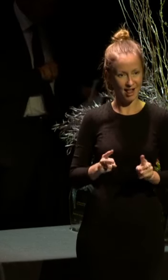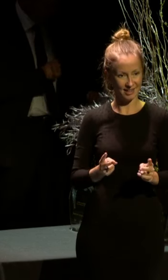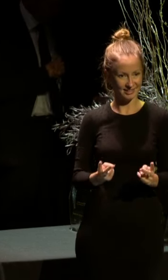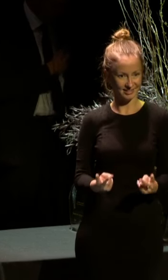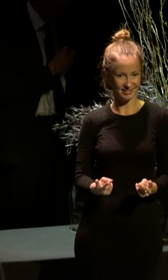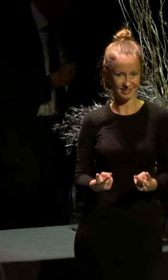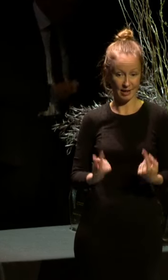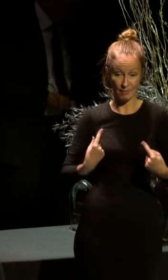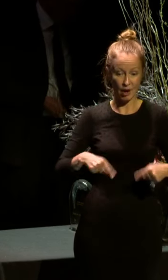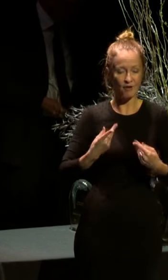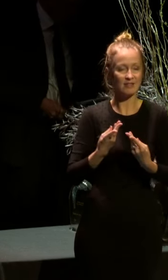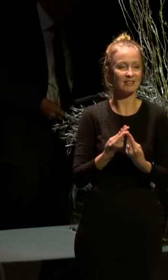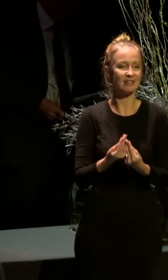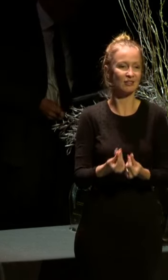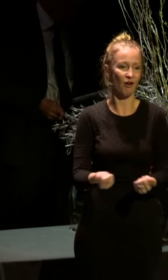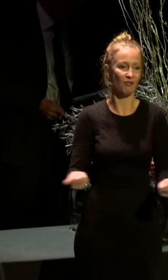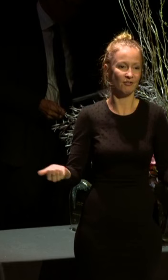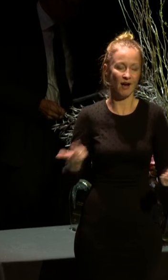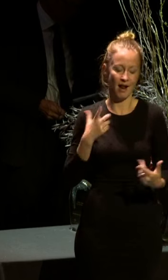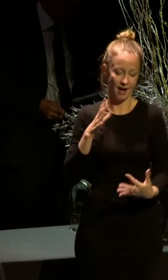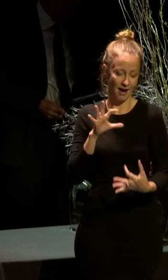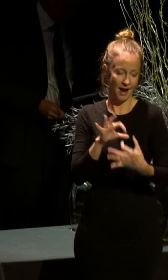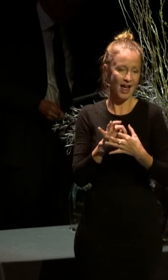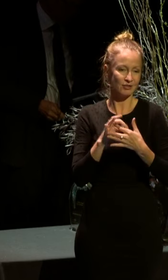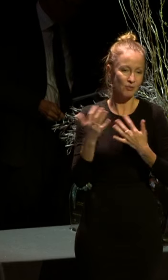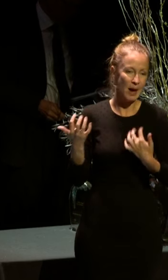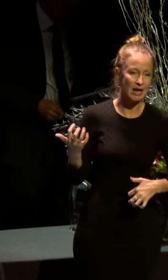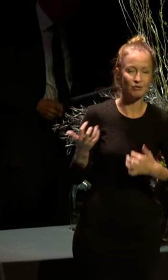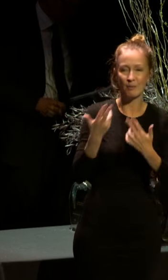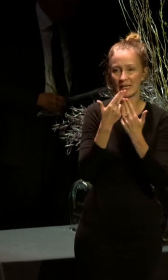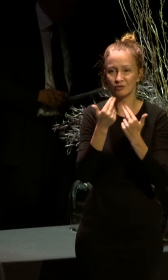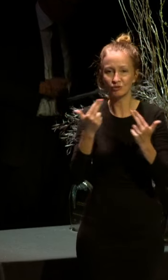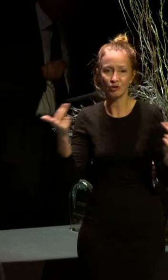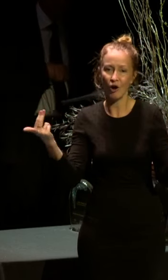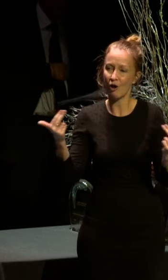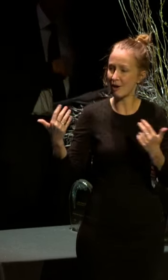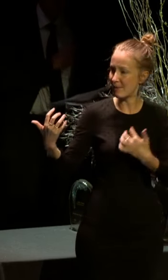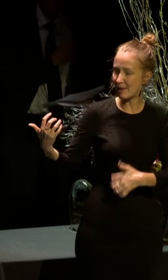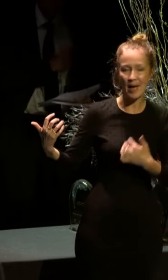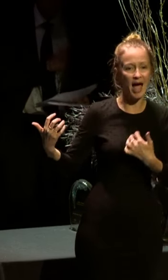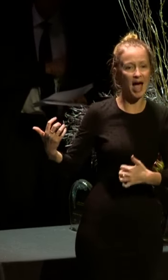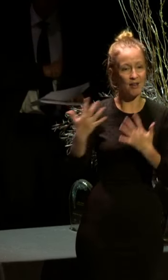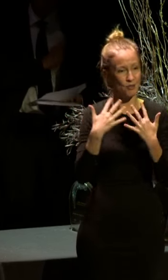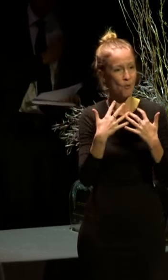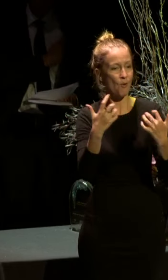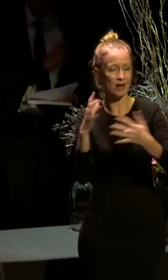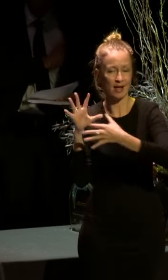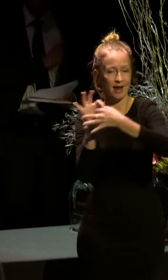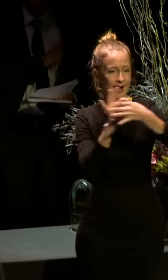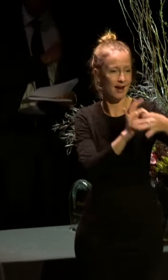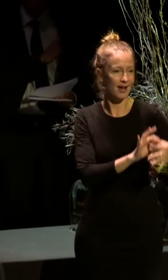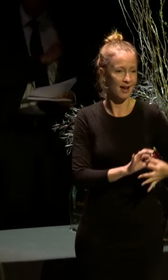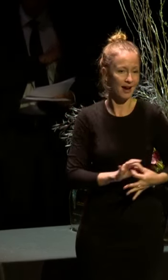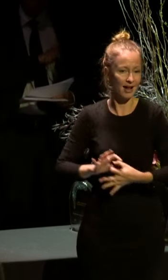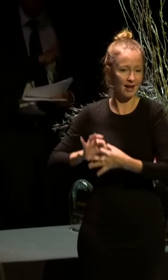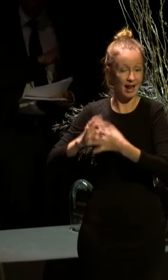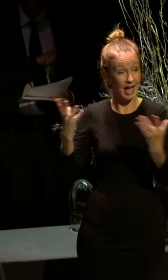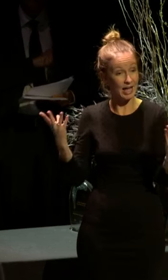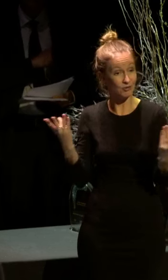and you become one with your instrument, the song, your co-musicians and your audience and together, travel to a magical place that will